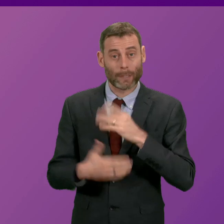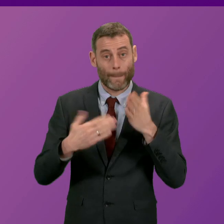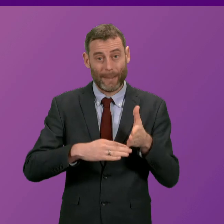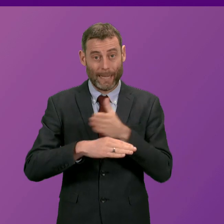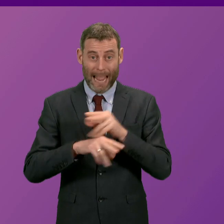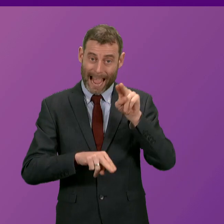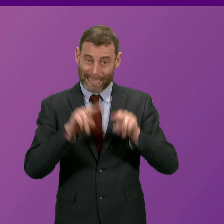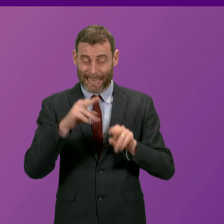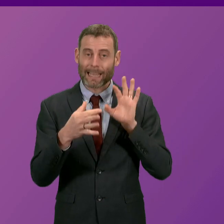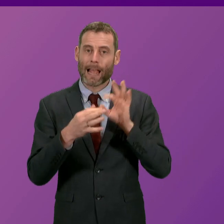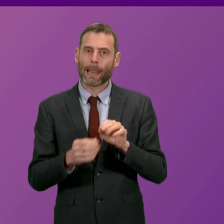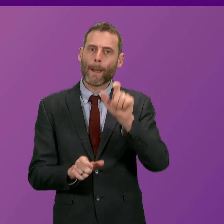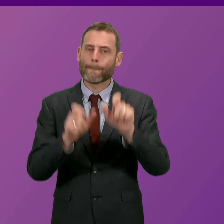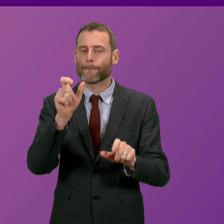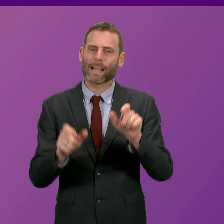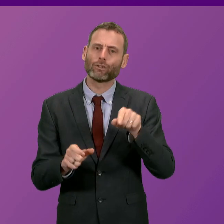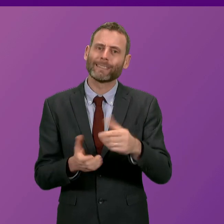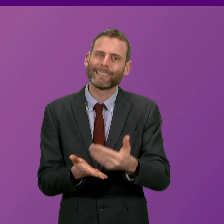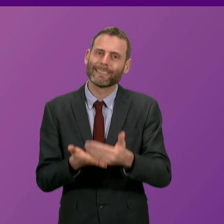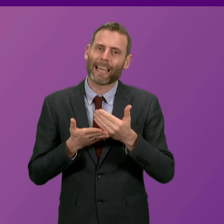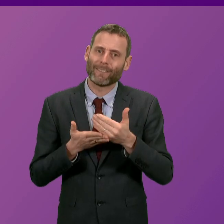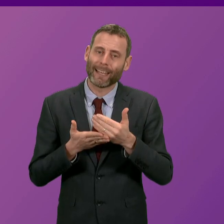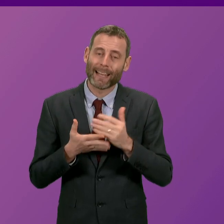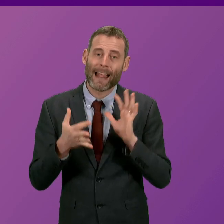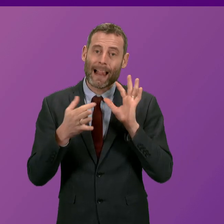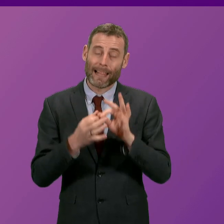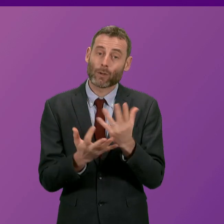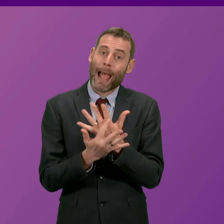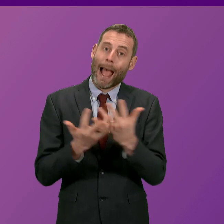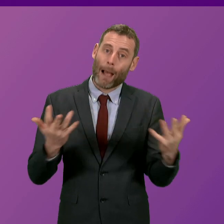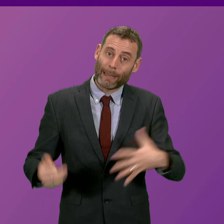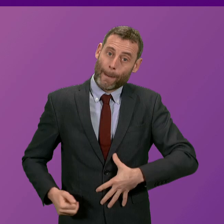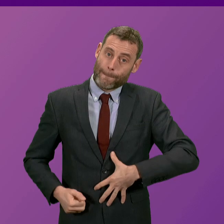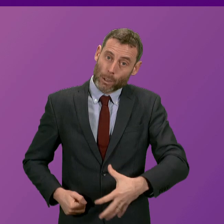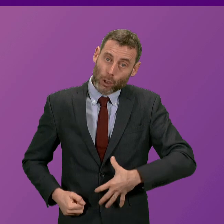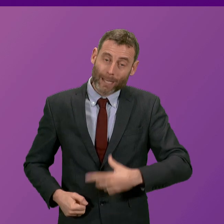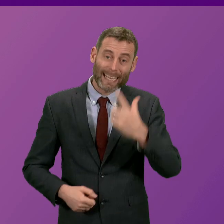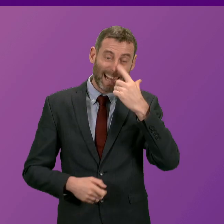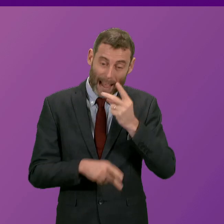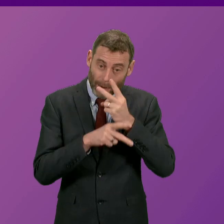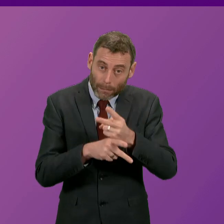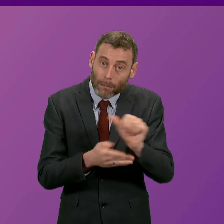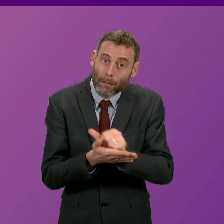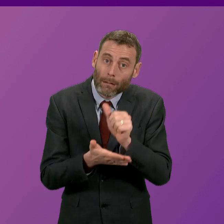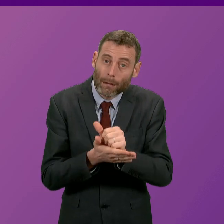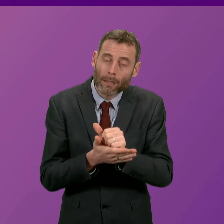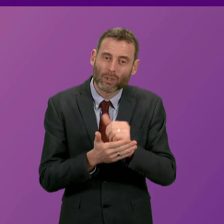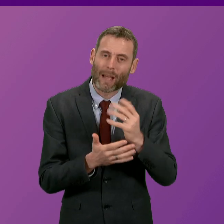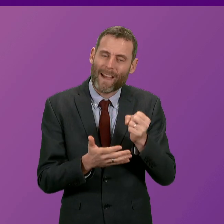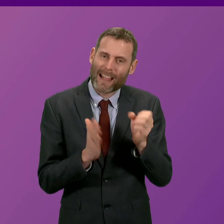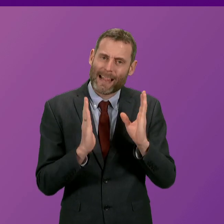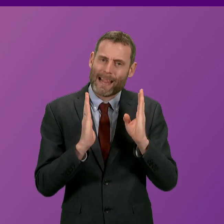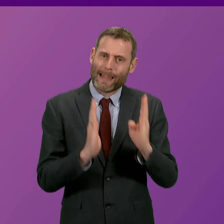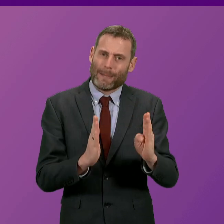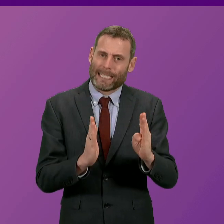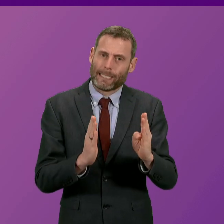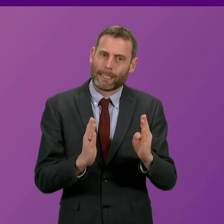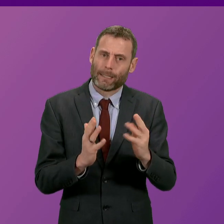safety, given the volume of maternity cases that can be dealt with at Caithness general hospital.